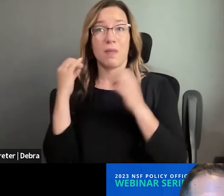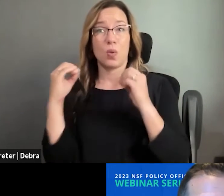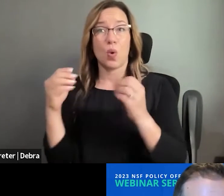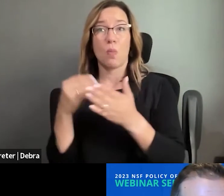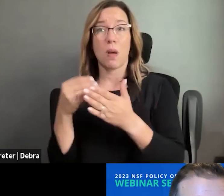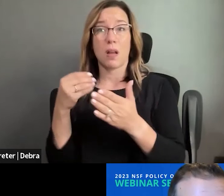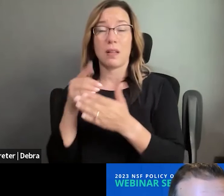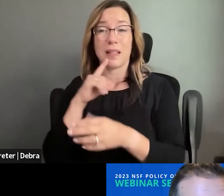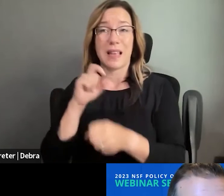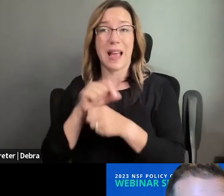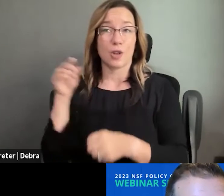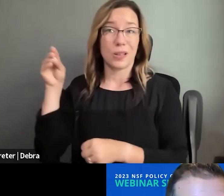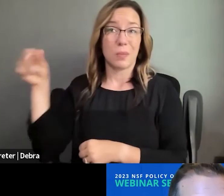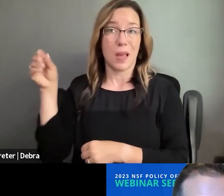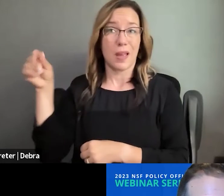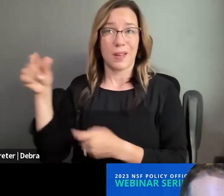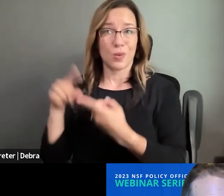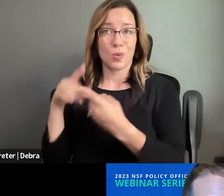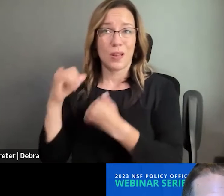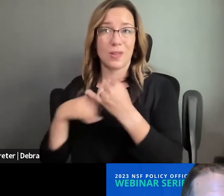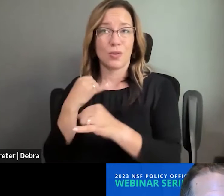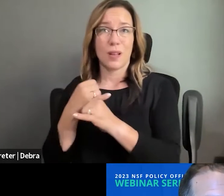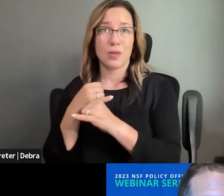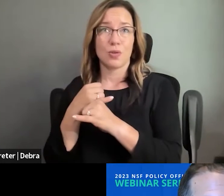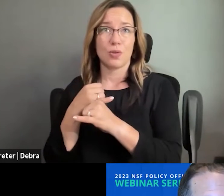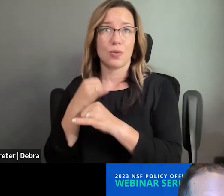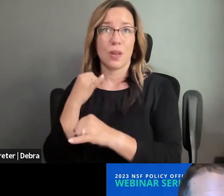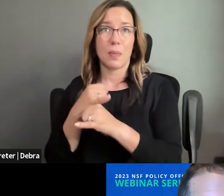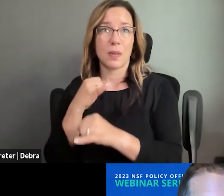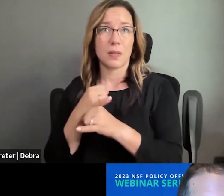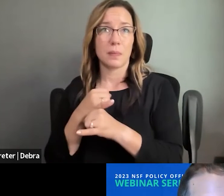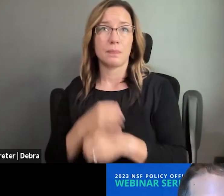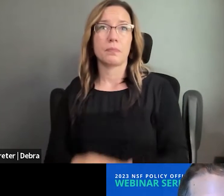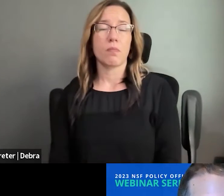actually going to that international branch campus? Jean Feldman: I'm really happy